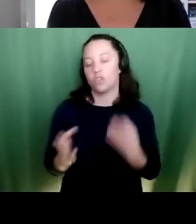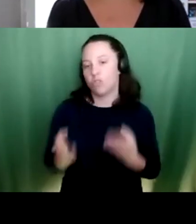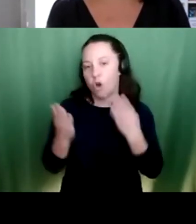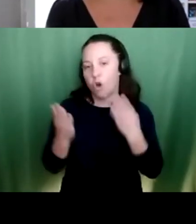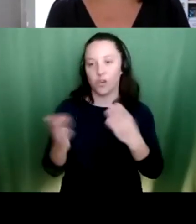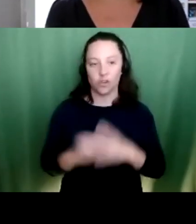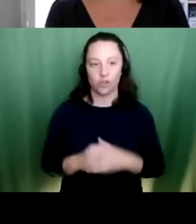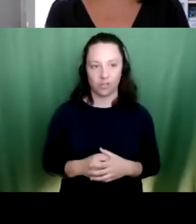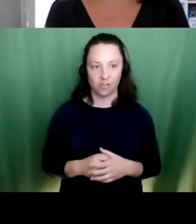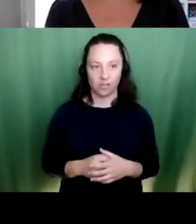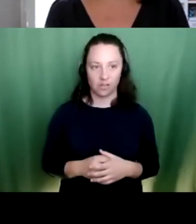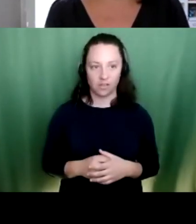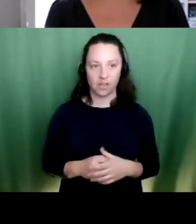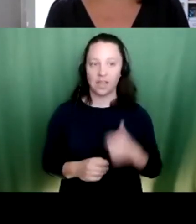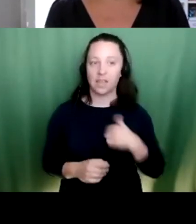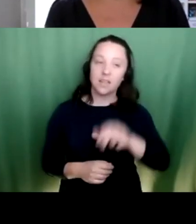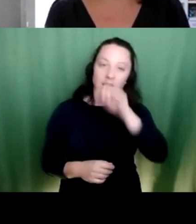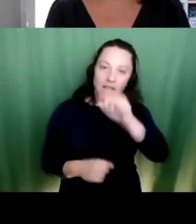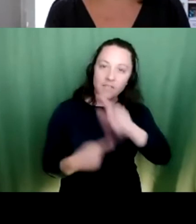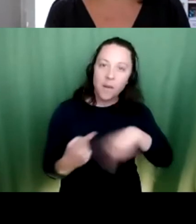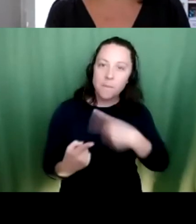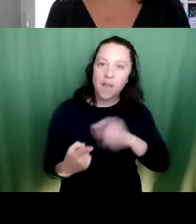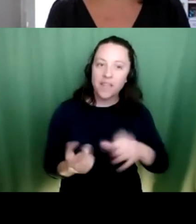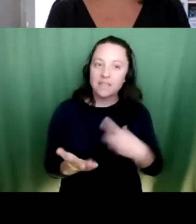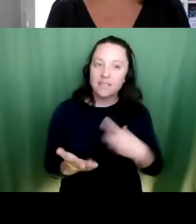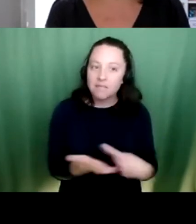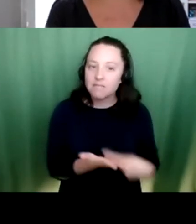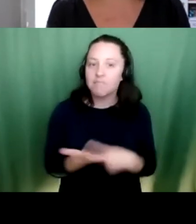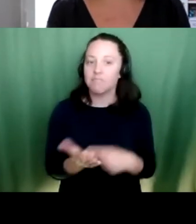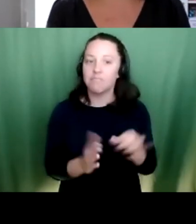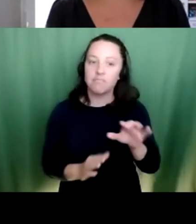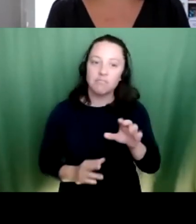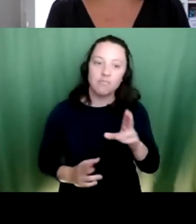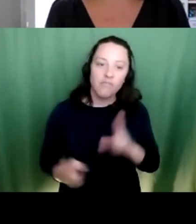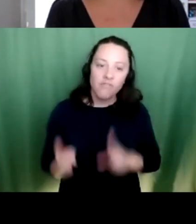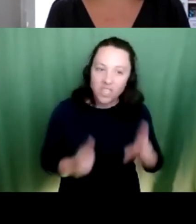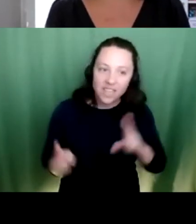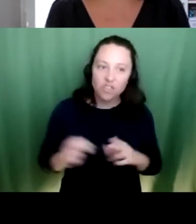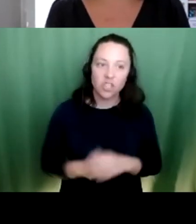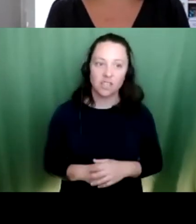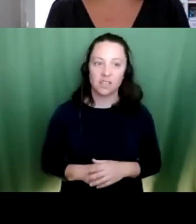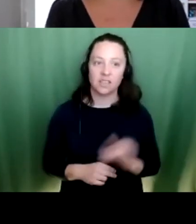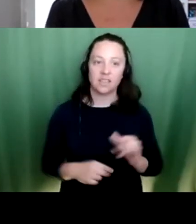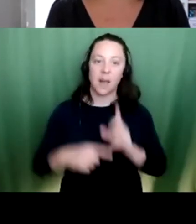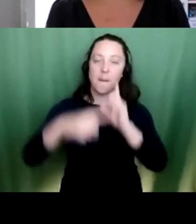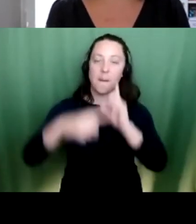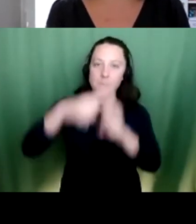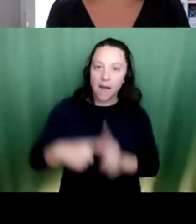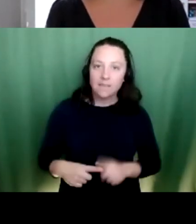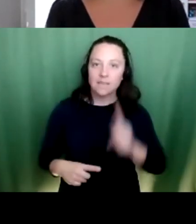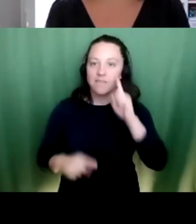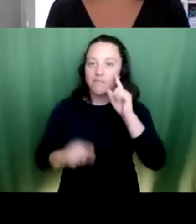what I love about all these conversations is that positive framework it's not about how to with deal